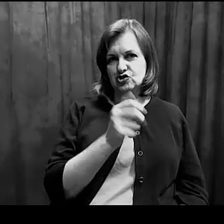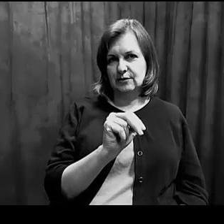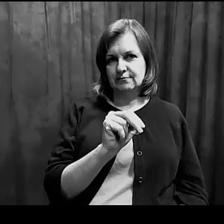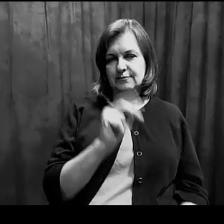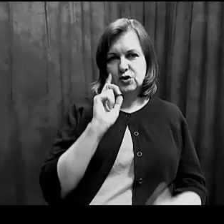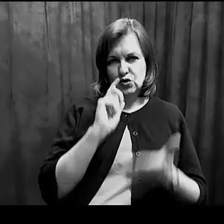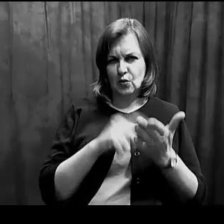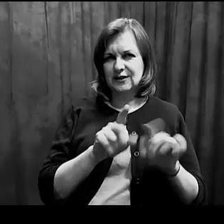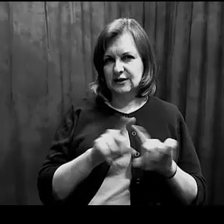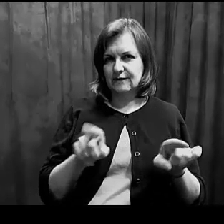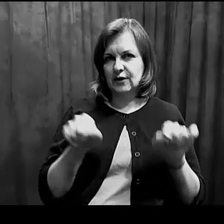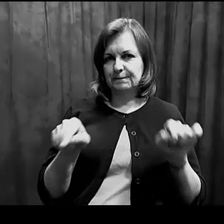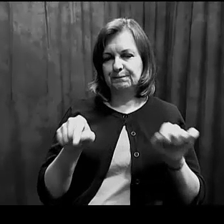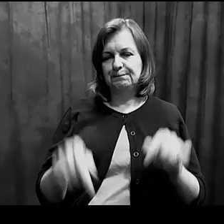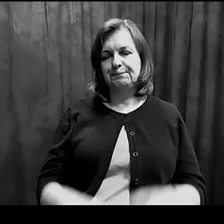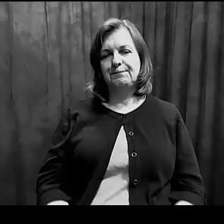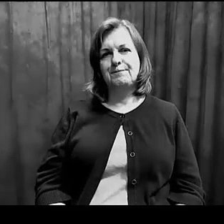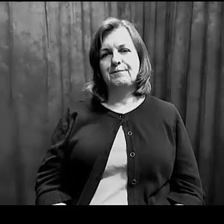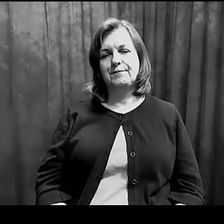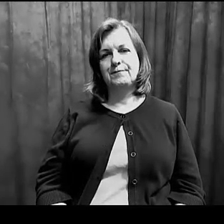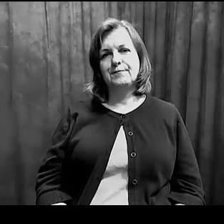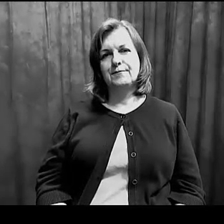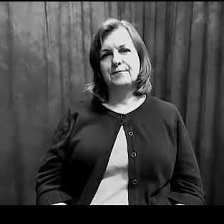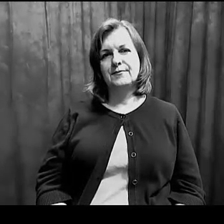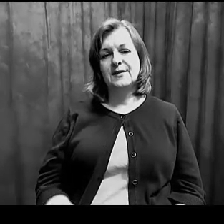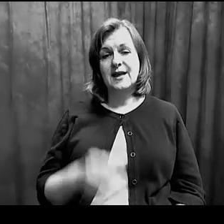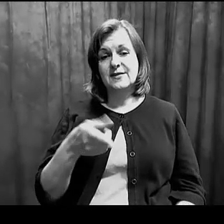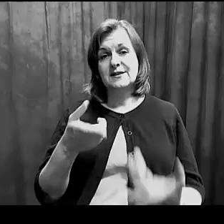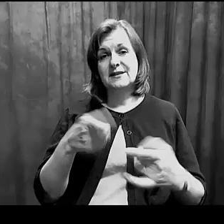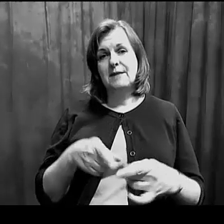so two differences there